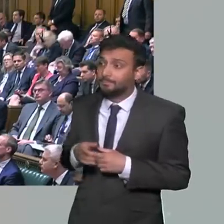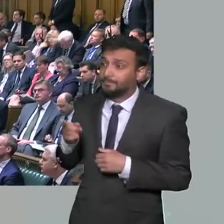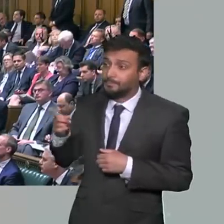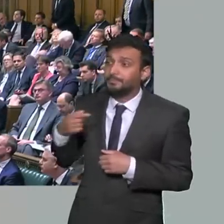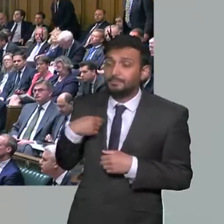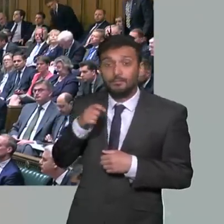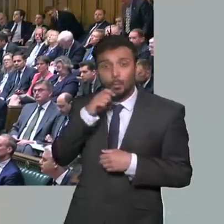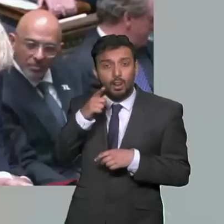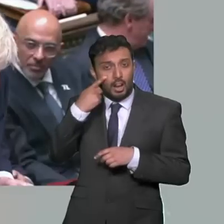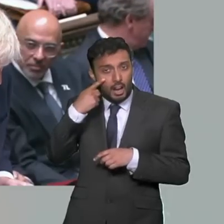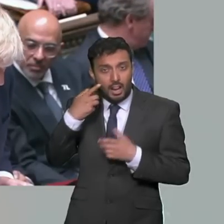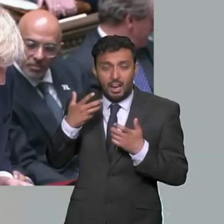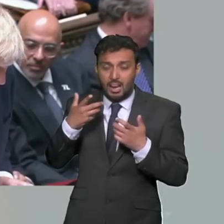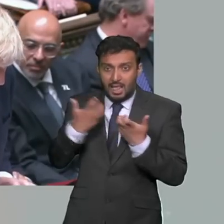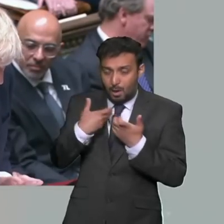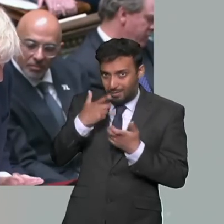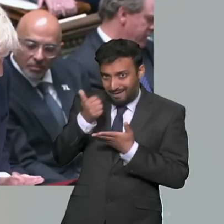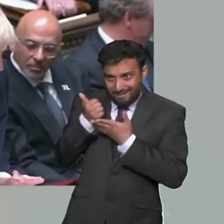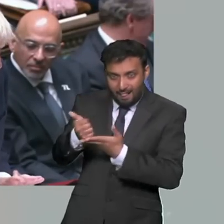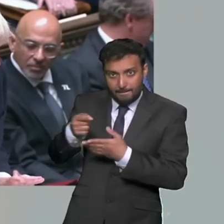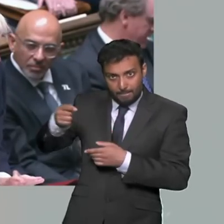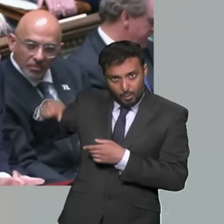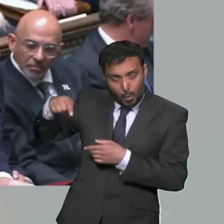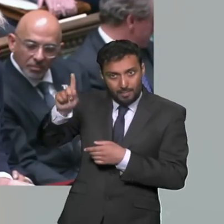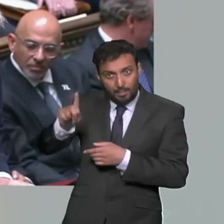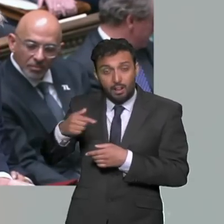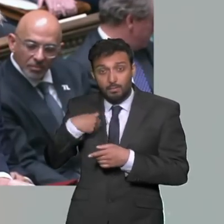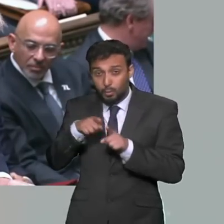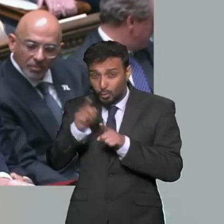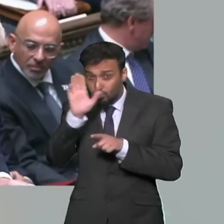people but I just remind the House that we not only evacuated 25,000 people under Op